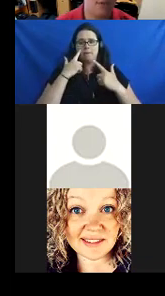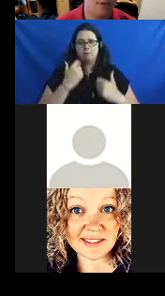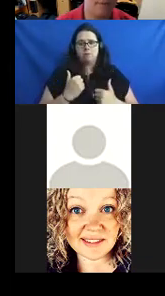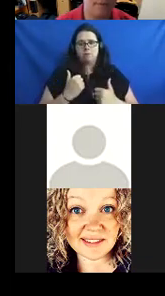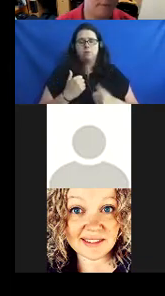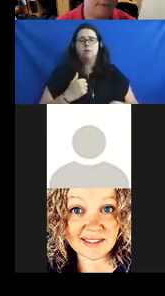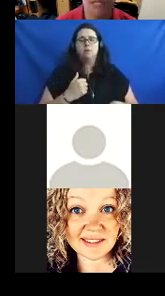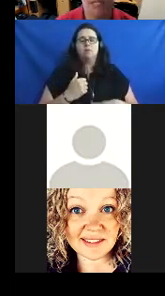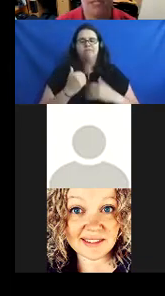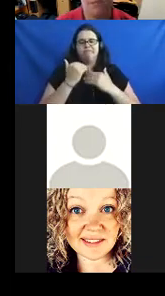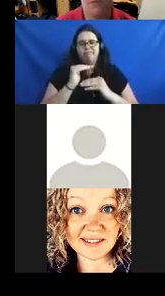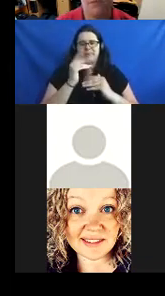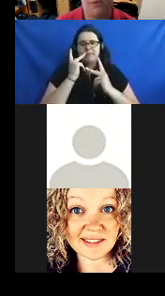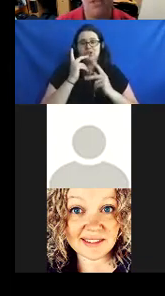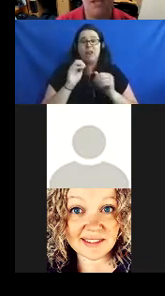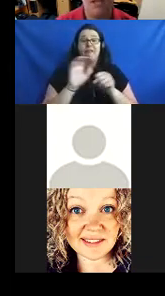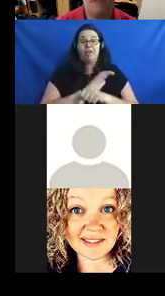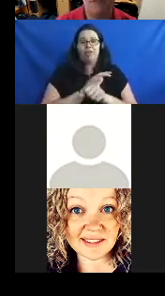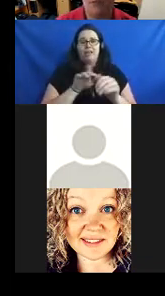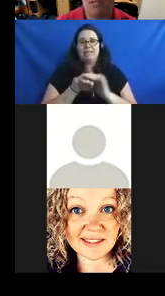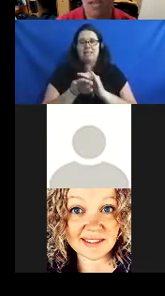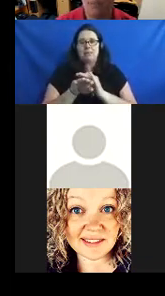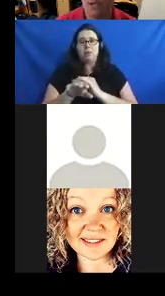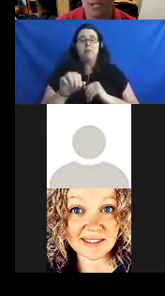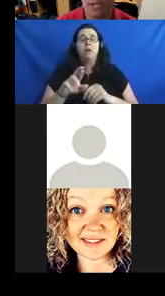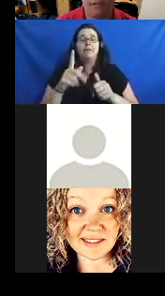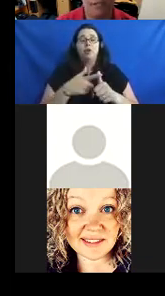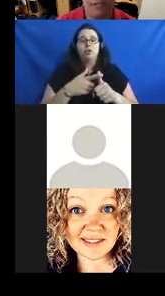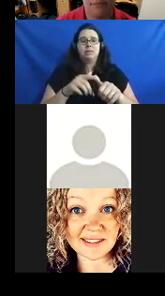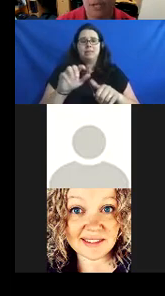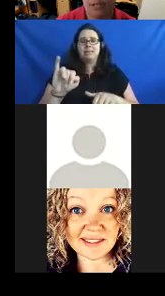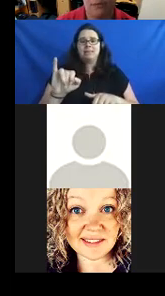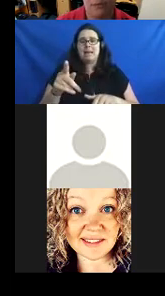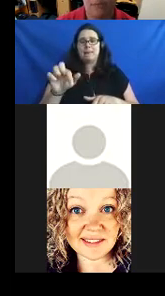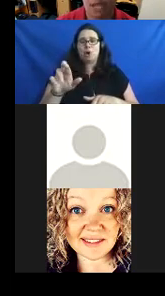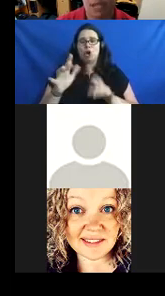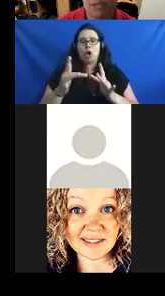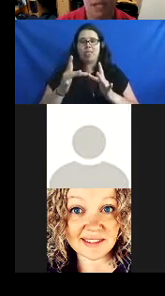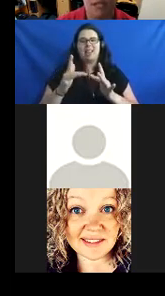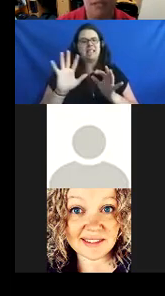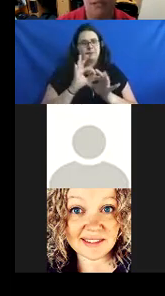THE FIRST IS TYPIER ONLINE. IT'S FREE FROM APH.